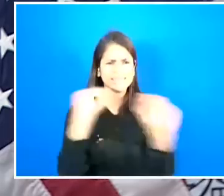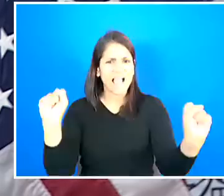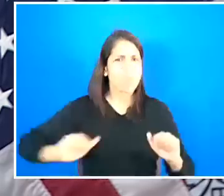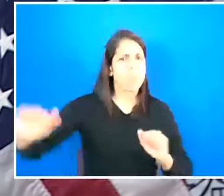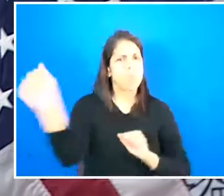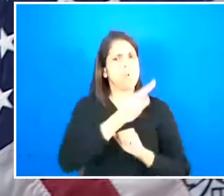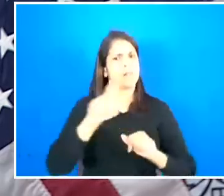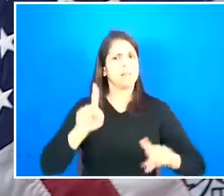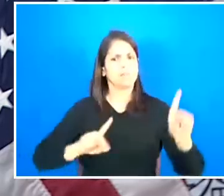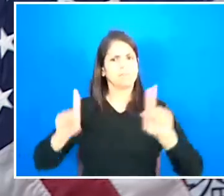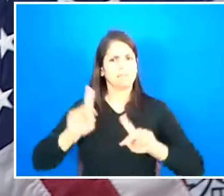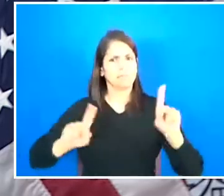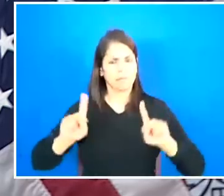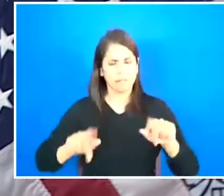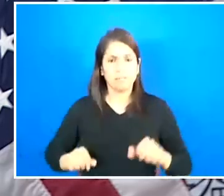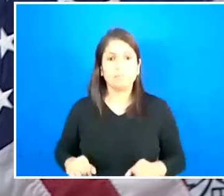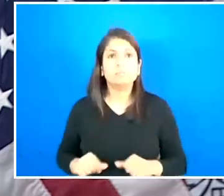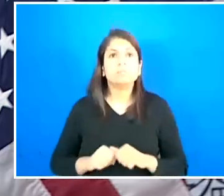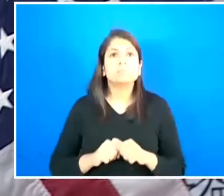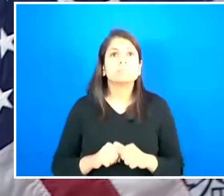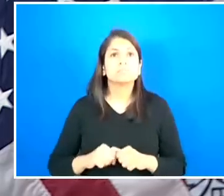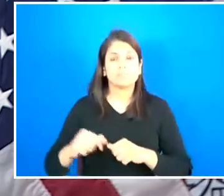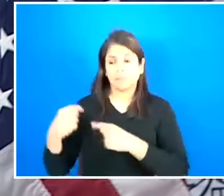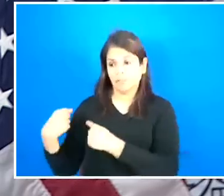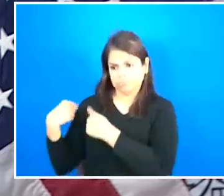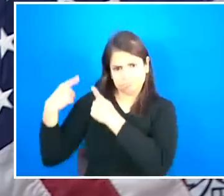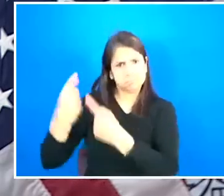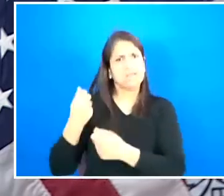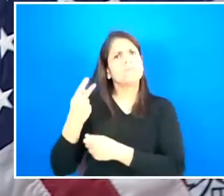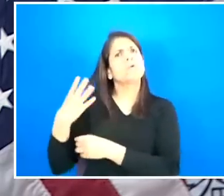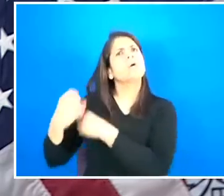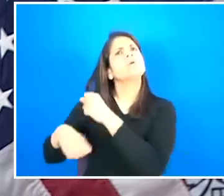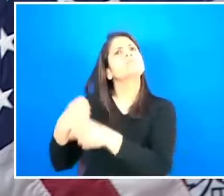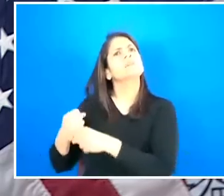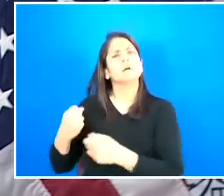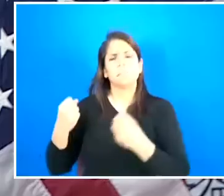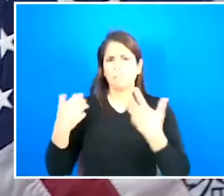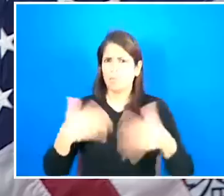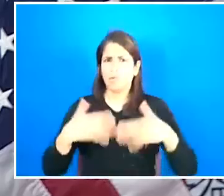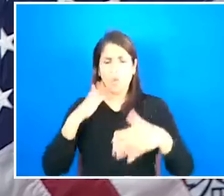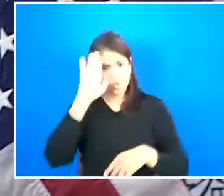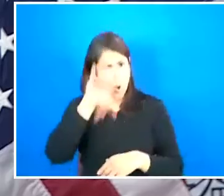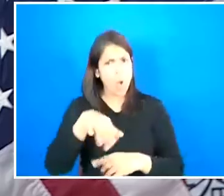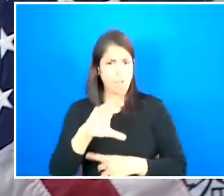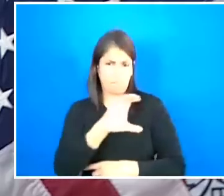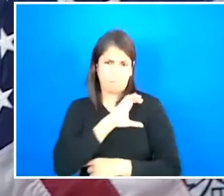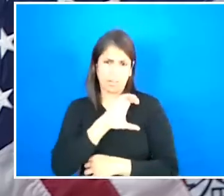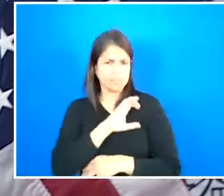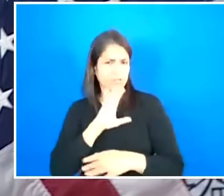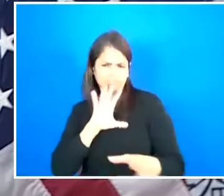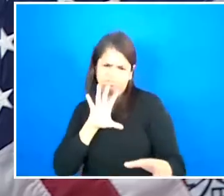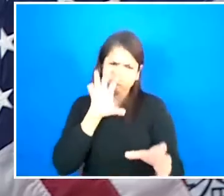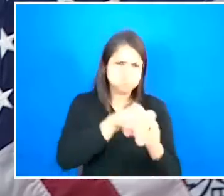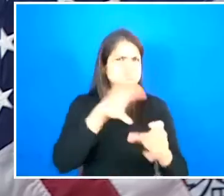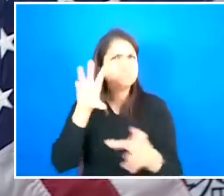SUBWAYS. THEY'RE DOING MORE AND MORE WKOR ON HOMELESS OUTREACH AND TEAMING UP WITH SOCIAL SERVICES DAN HALET CHARE